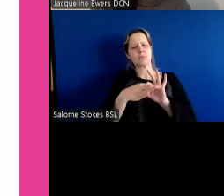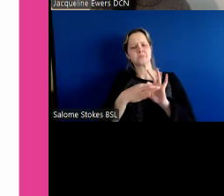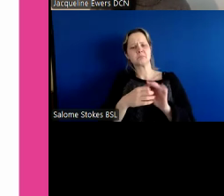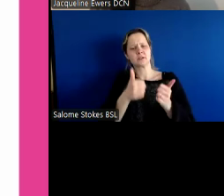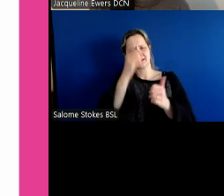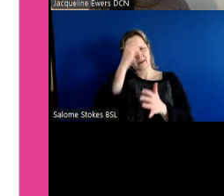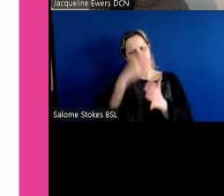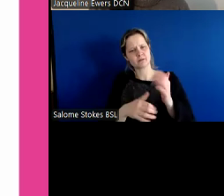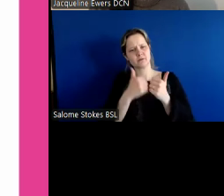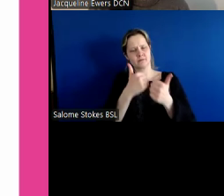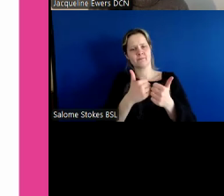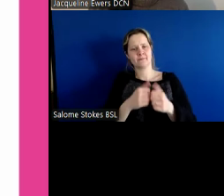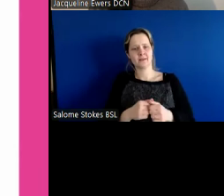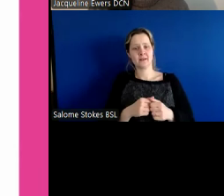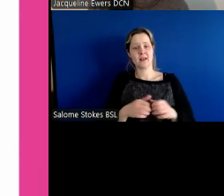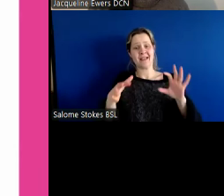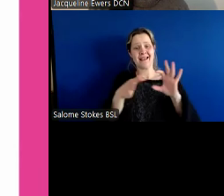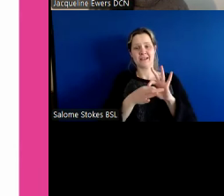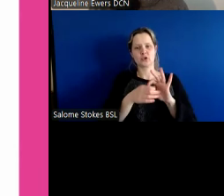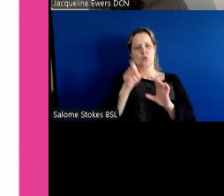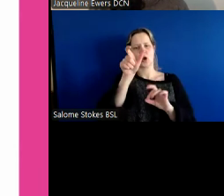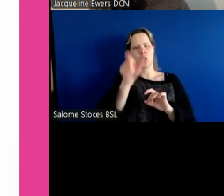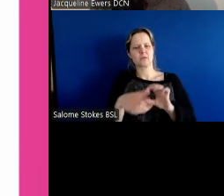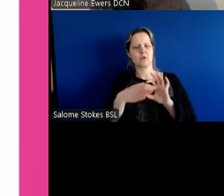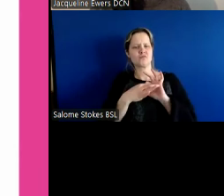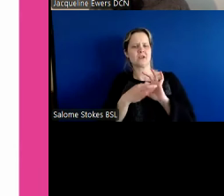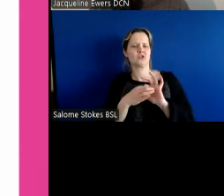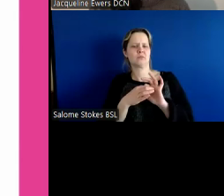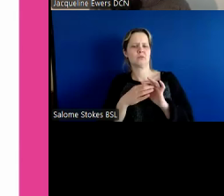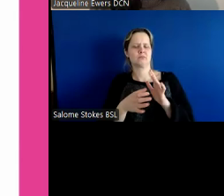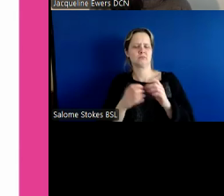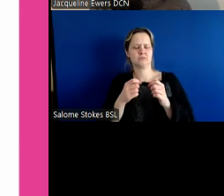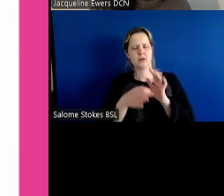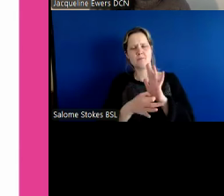That's very much linked to building the customer relationship, which is effective